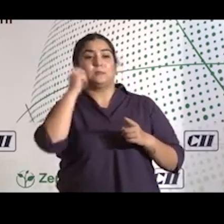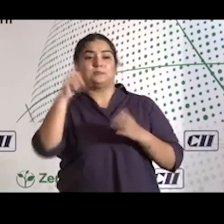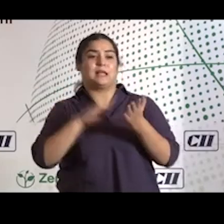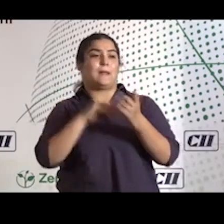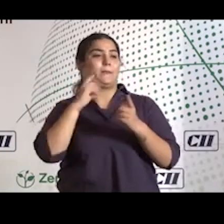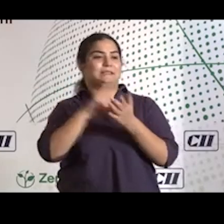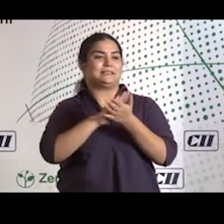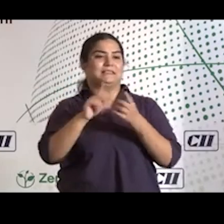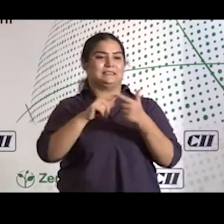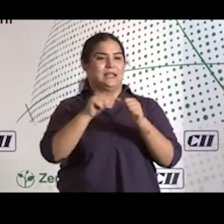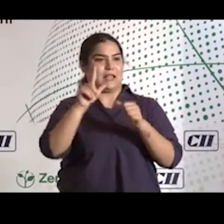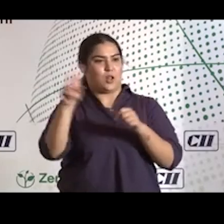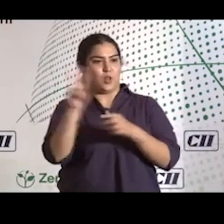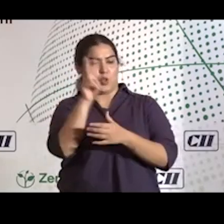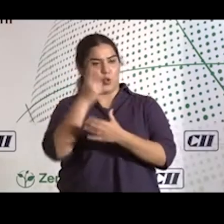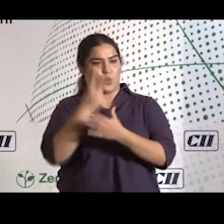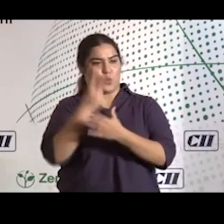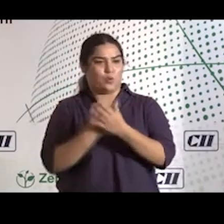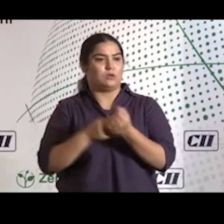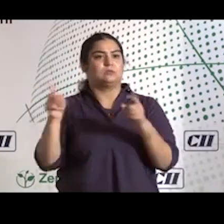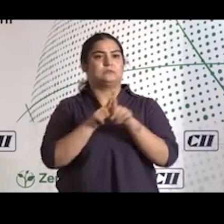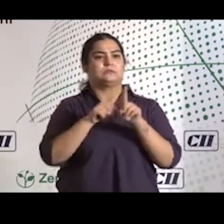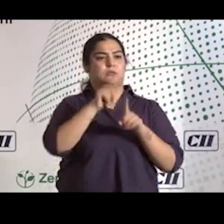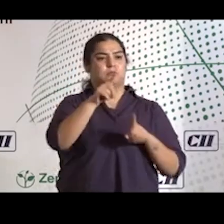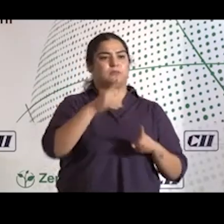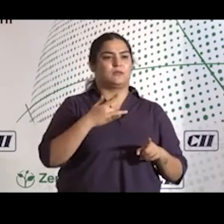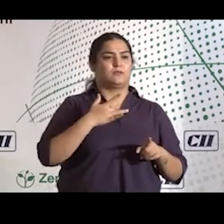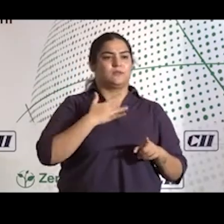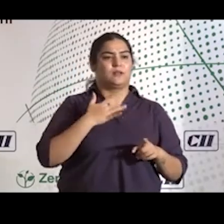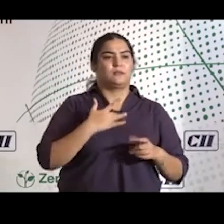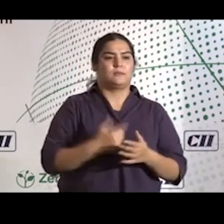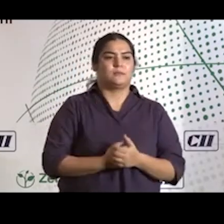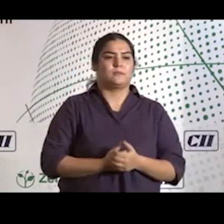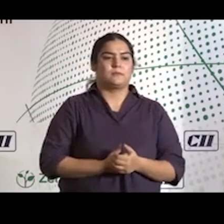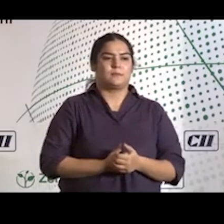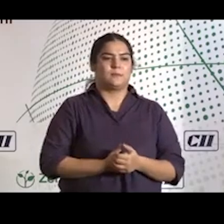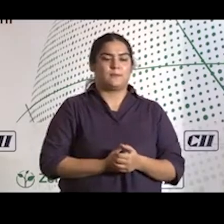is there in all of us and sometimes talk about it.